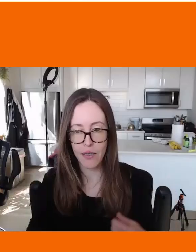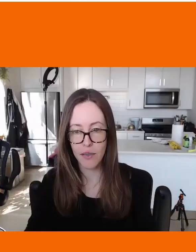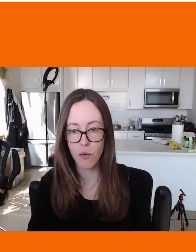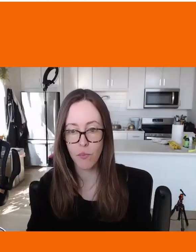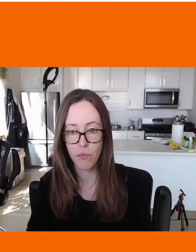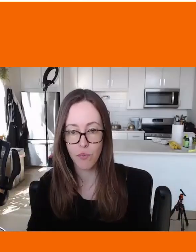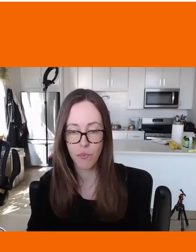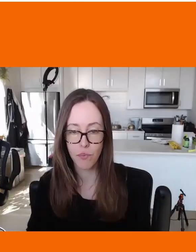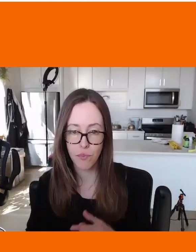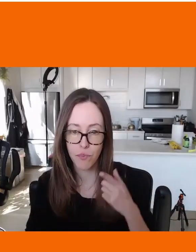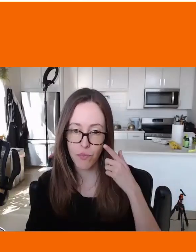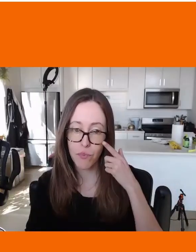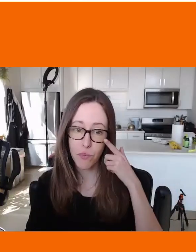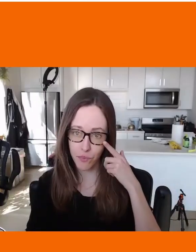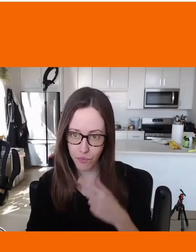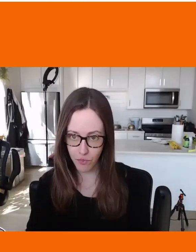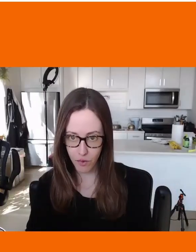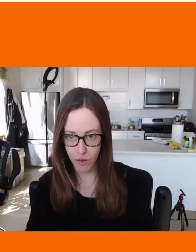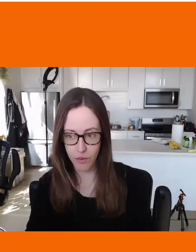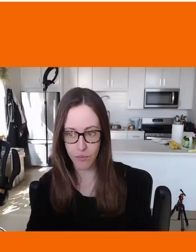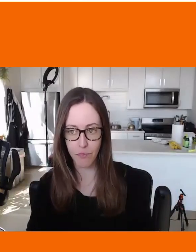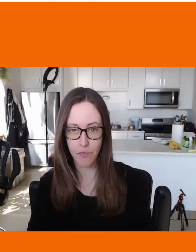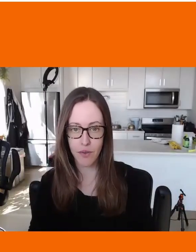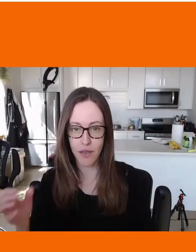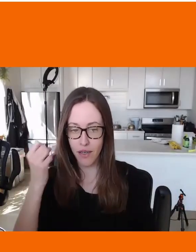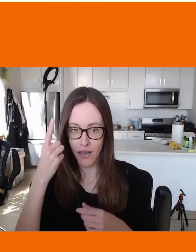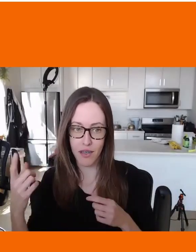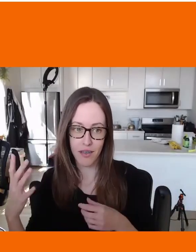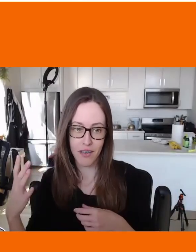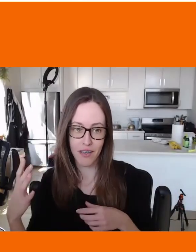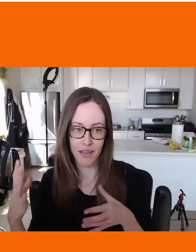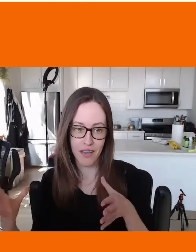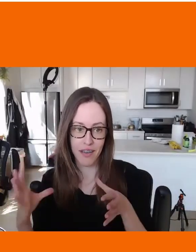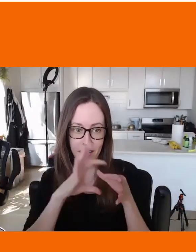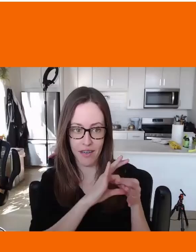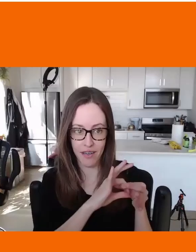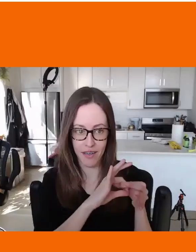with Connexin 26, where it is still an open reason why Connexin 26 is so prevalent.